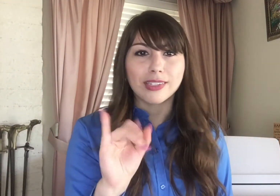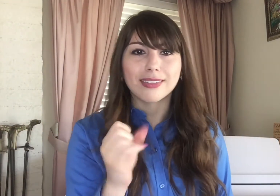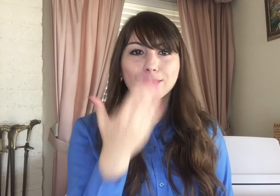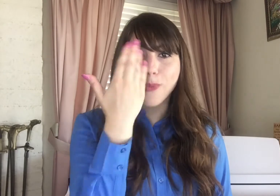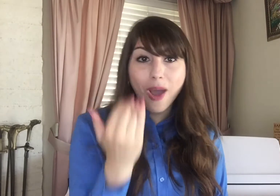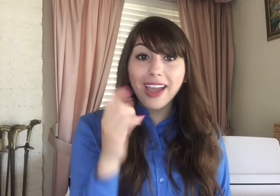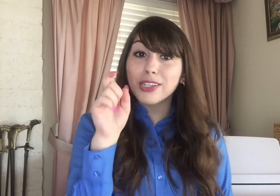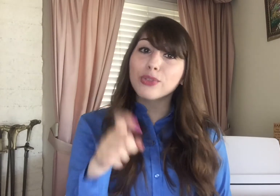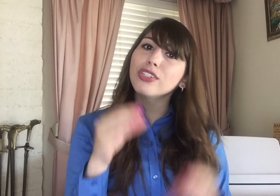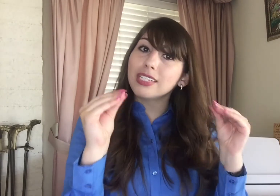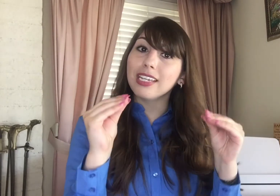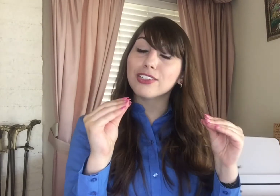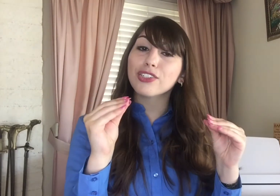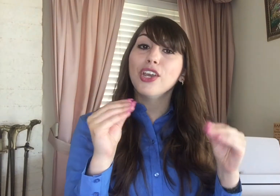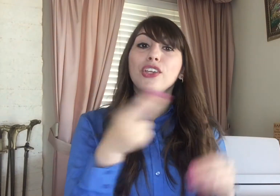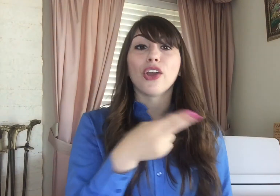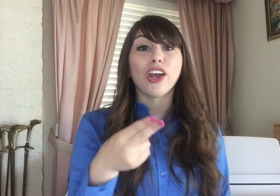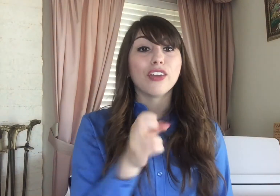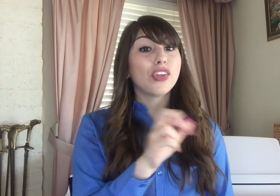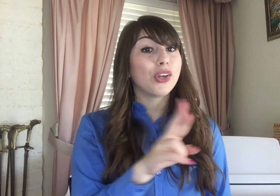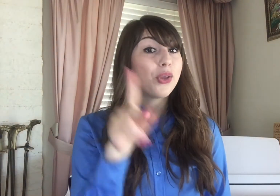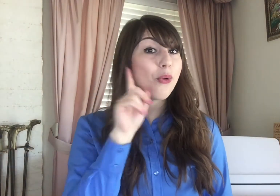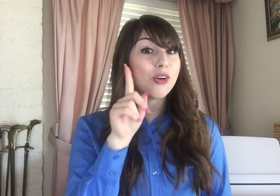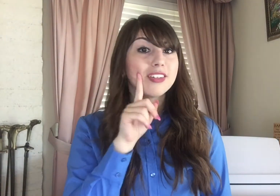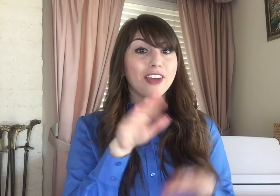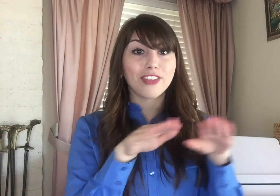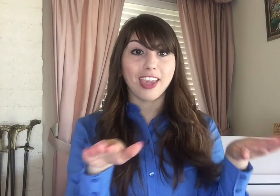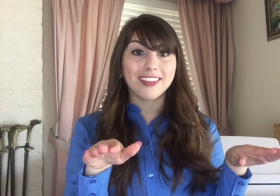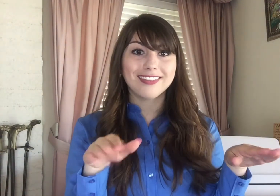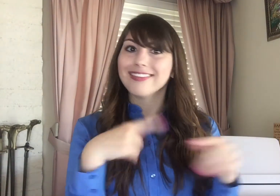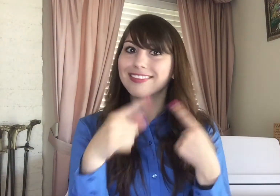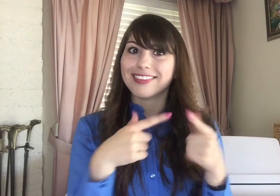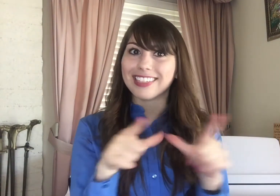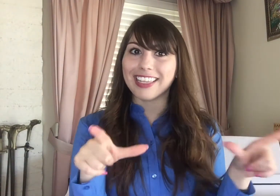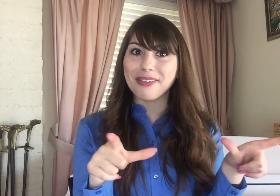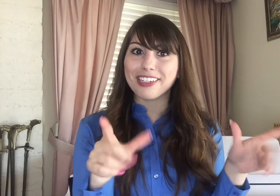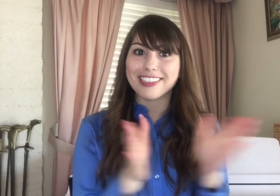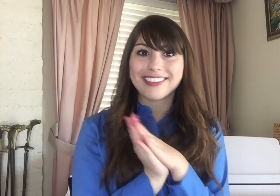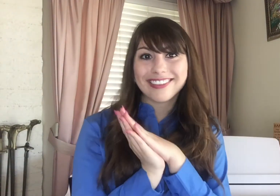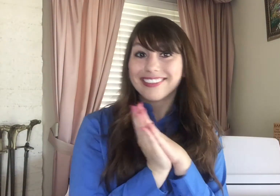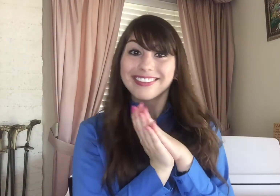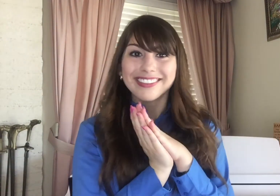reasons why you should teach your hard of hearing or deaf kid sign language. Are